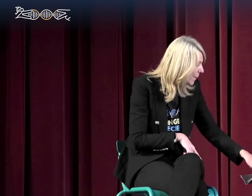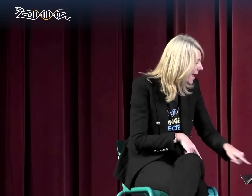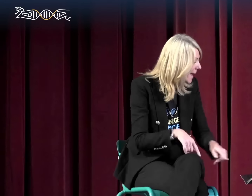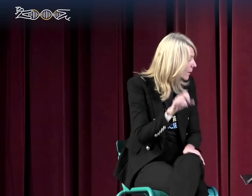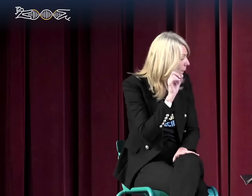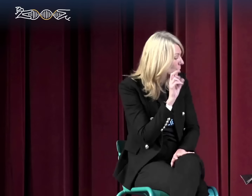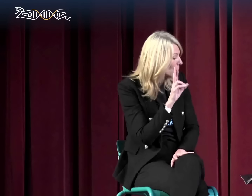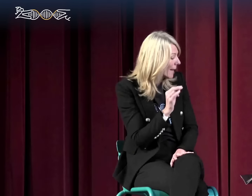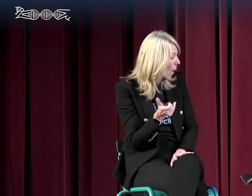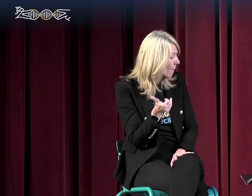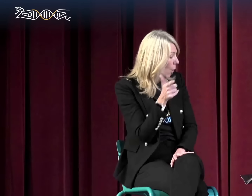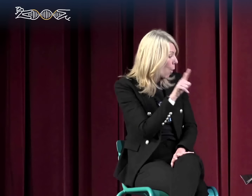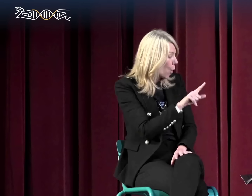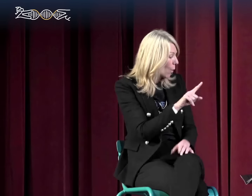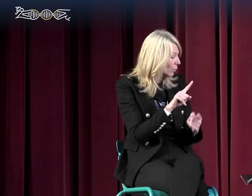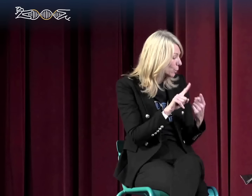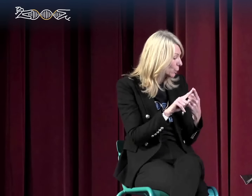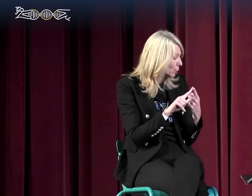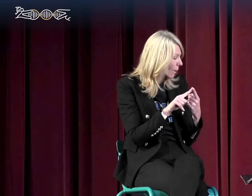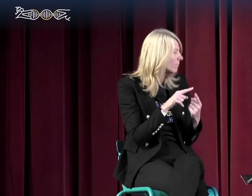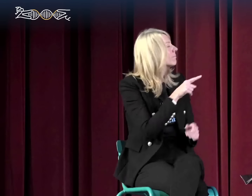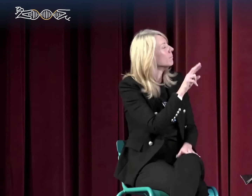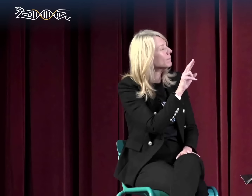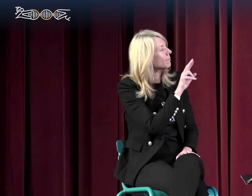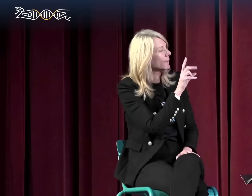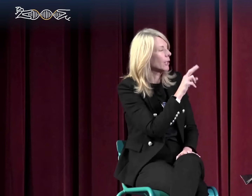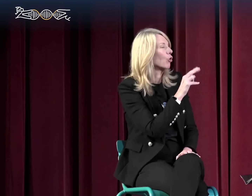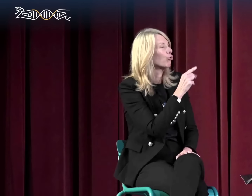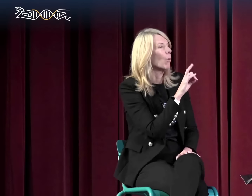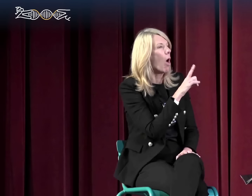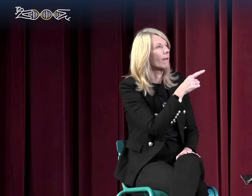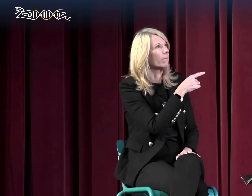So, the next question is to Dr. Brian Greenwald.